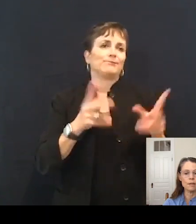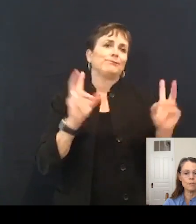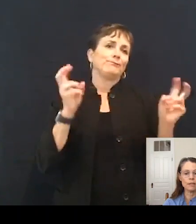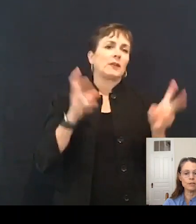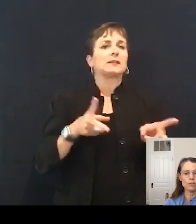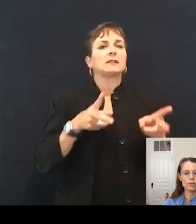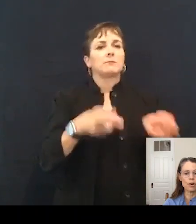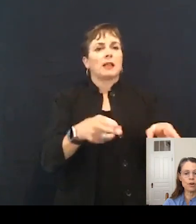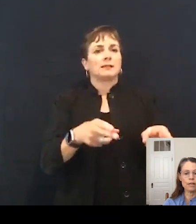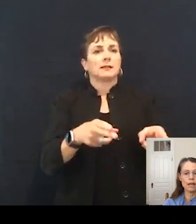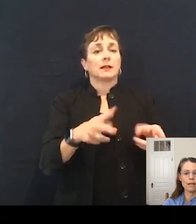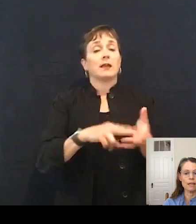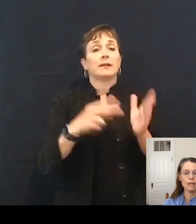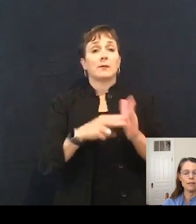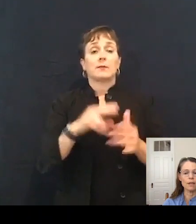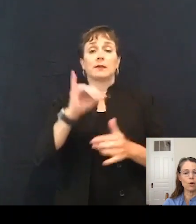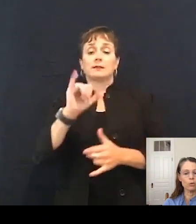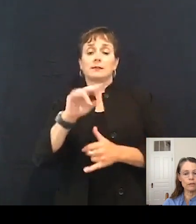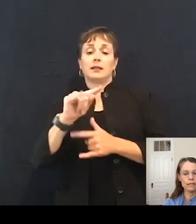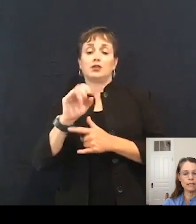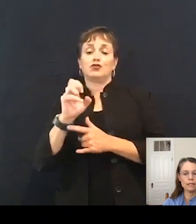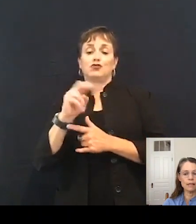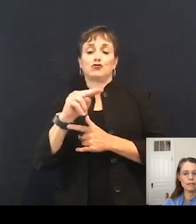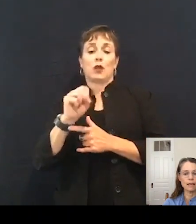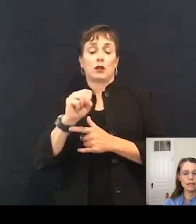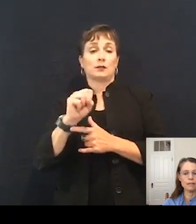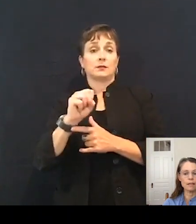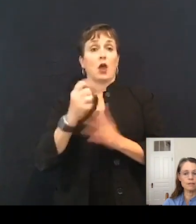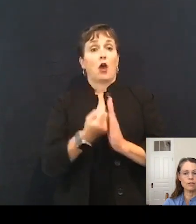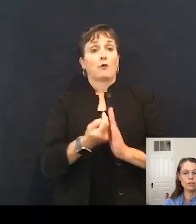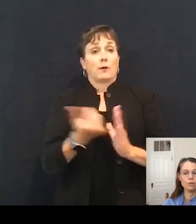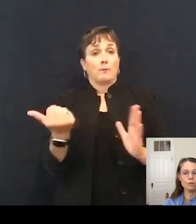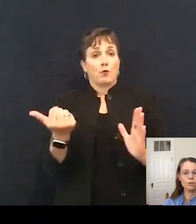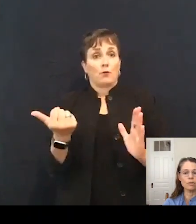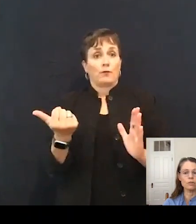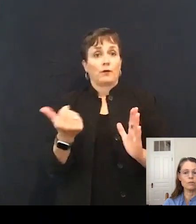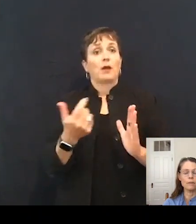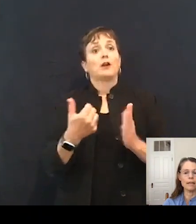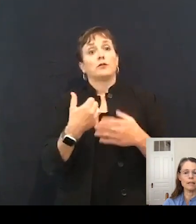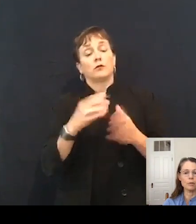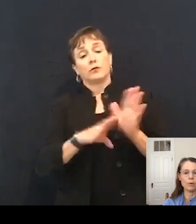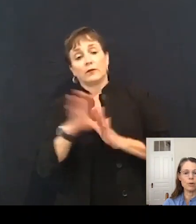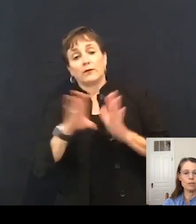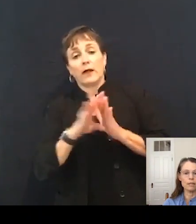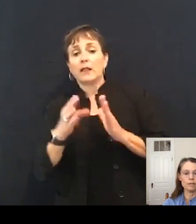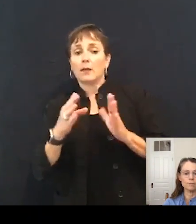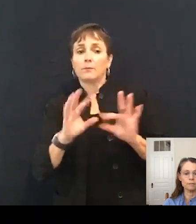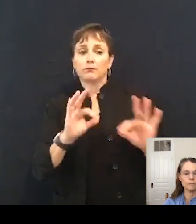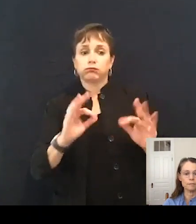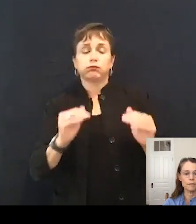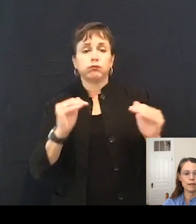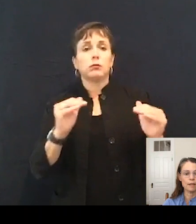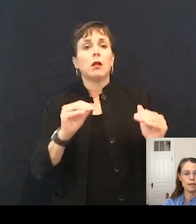messenger RNA, that only contains exons used to make a protein.